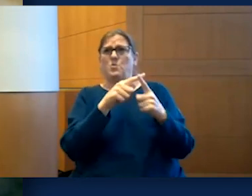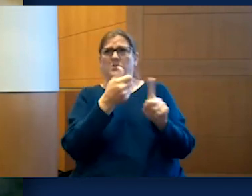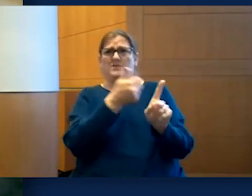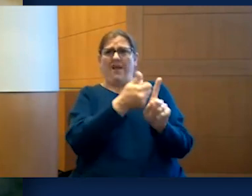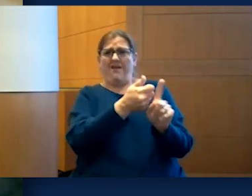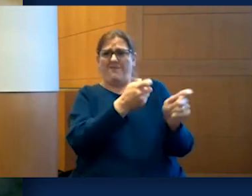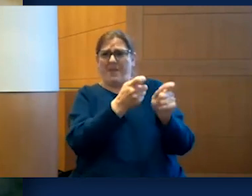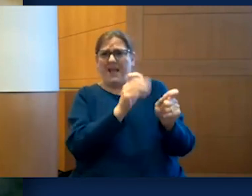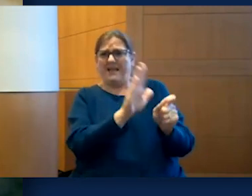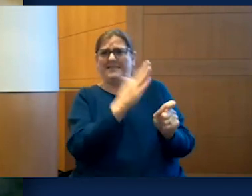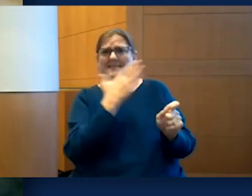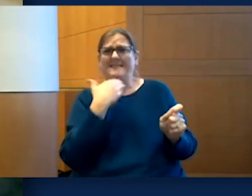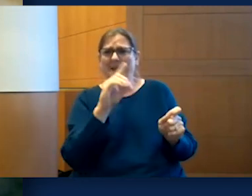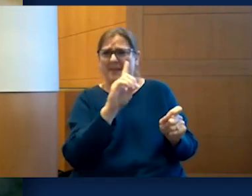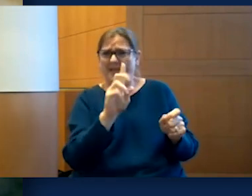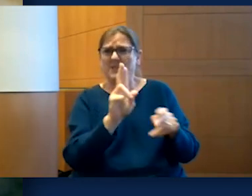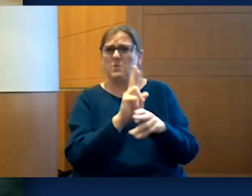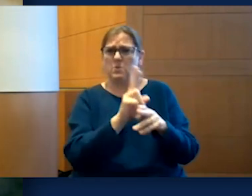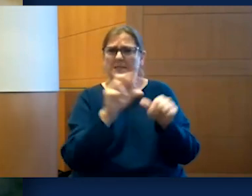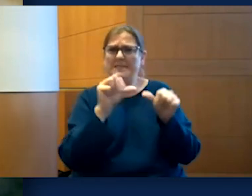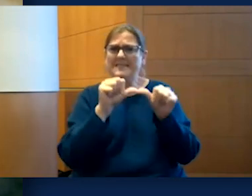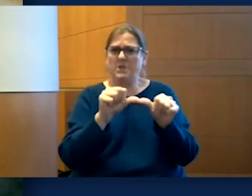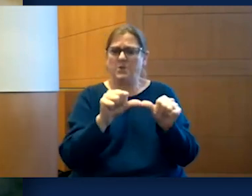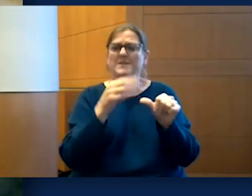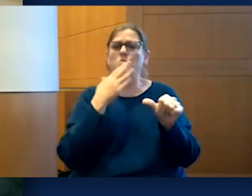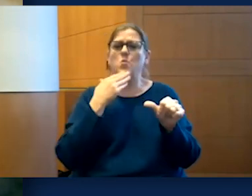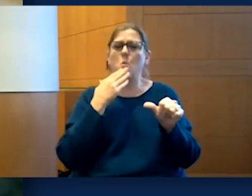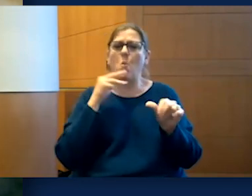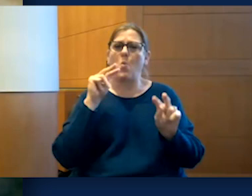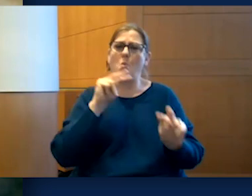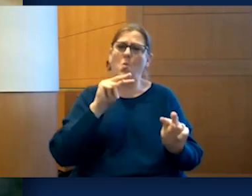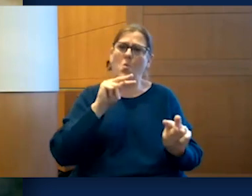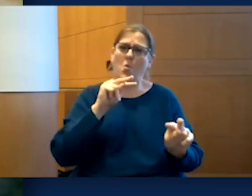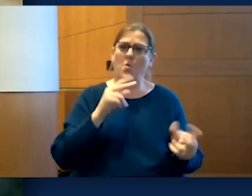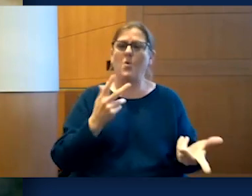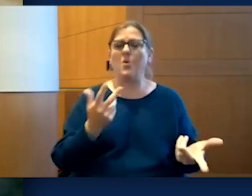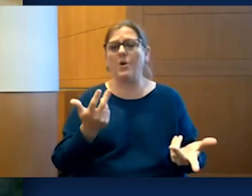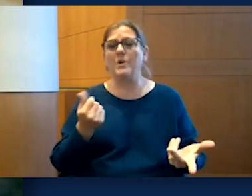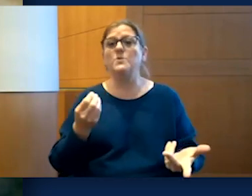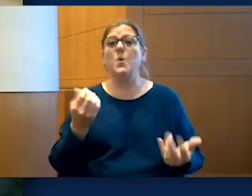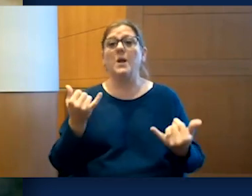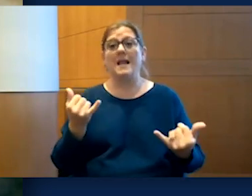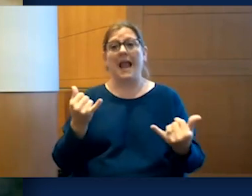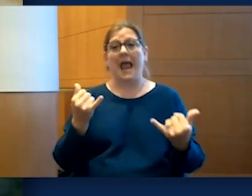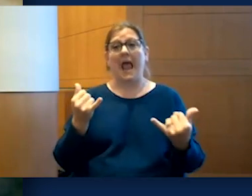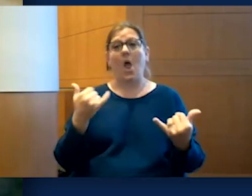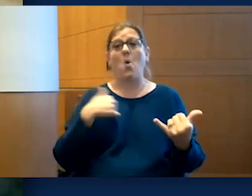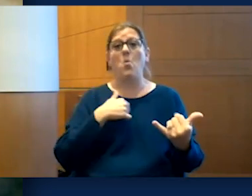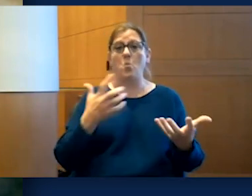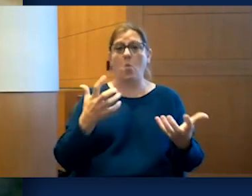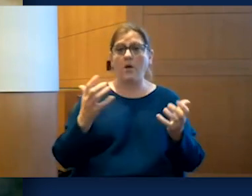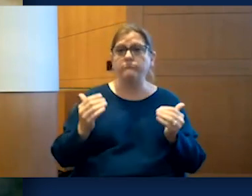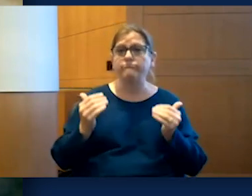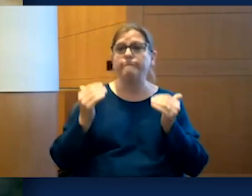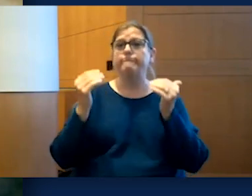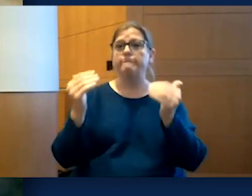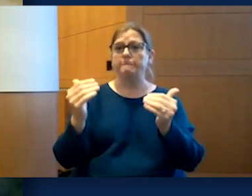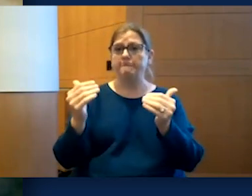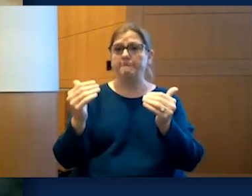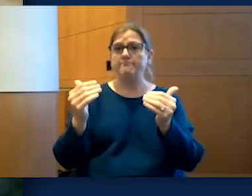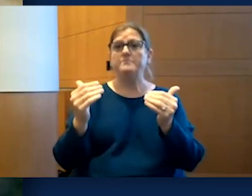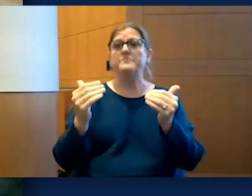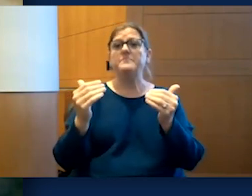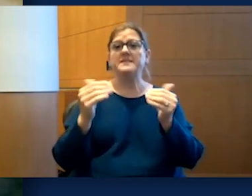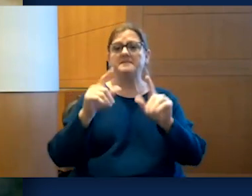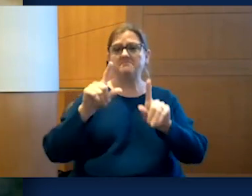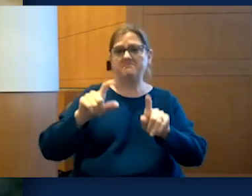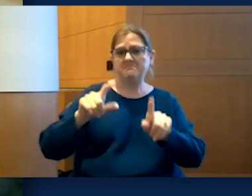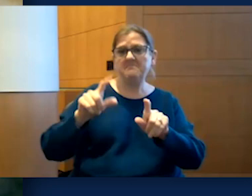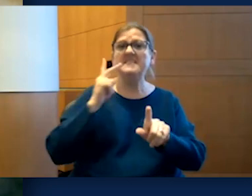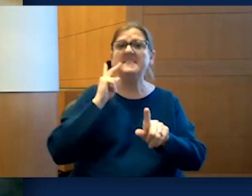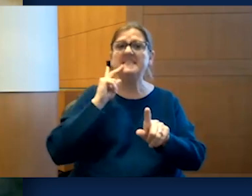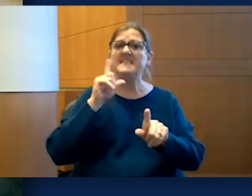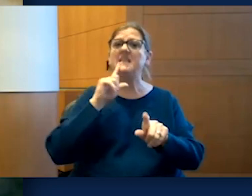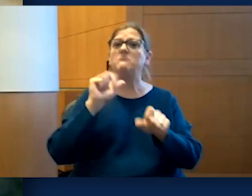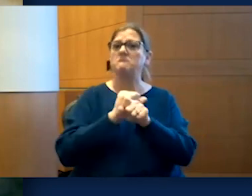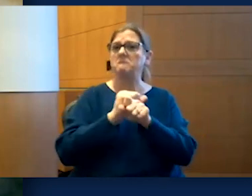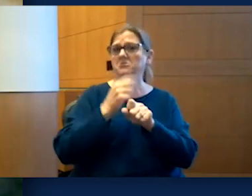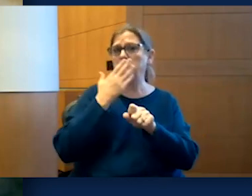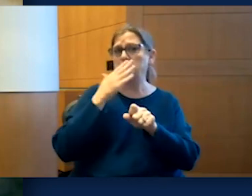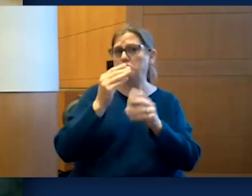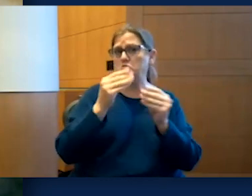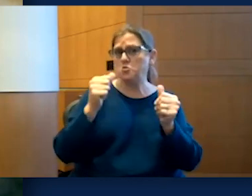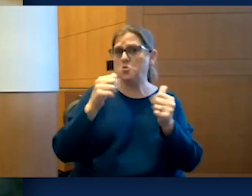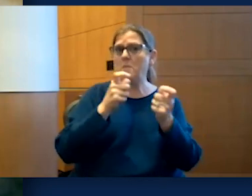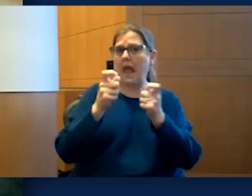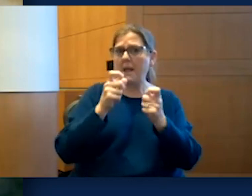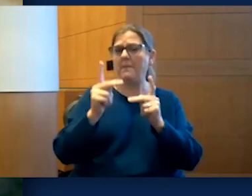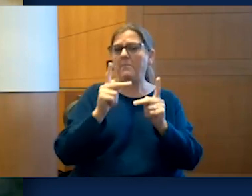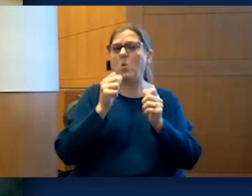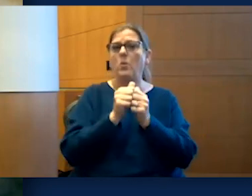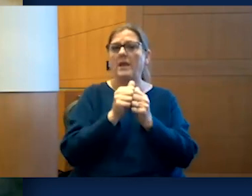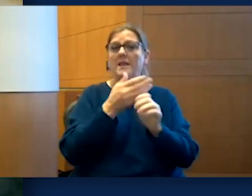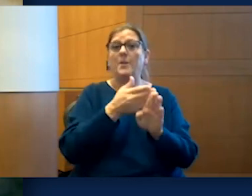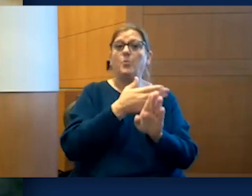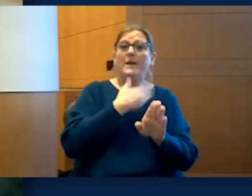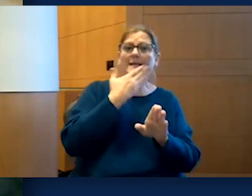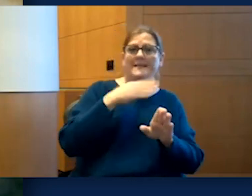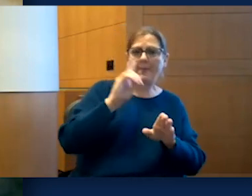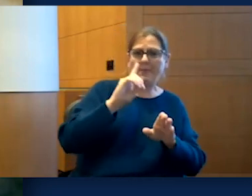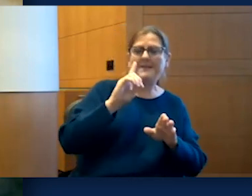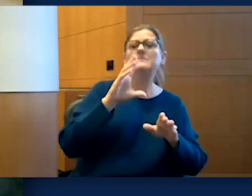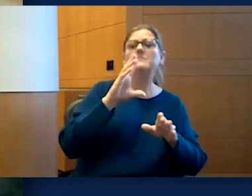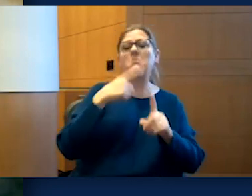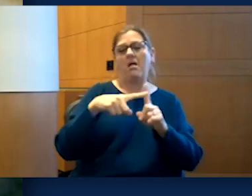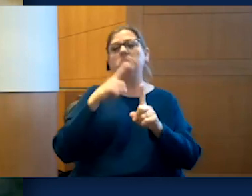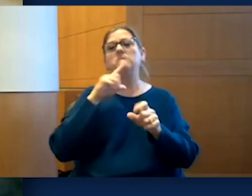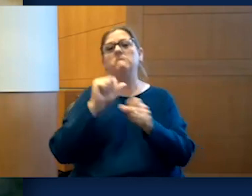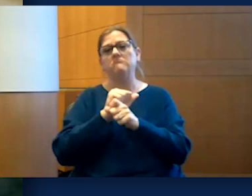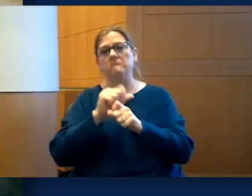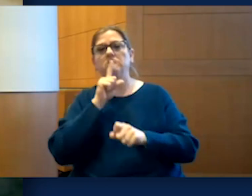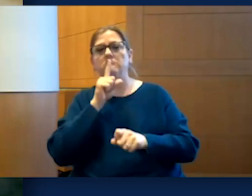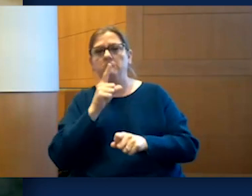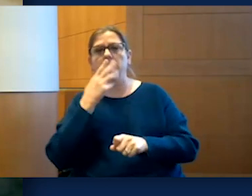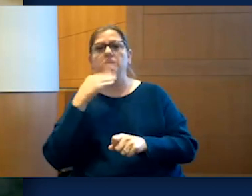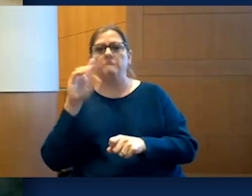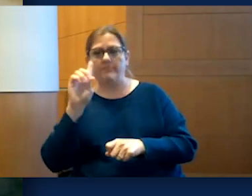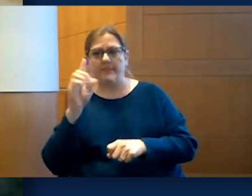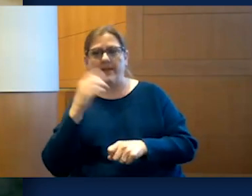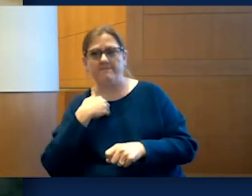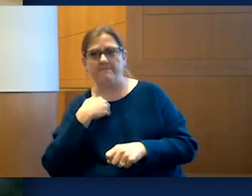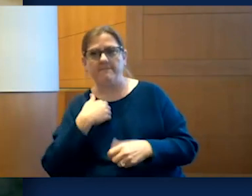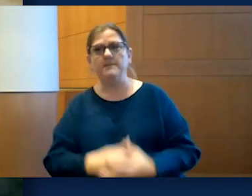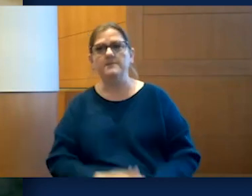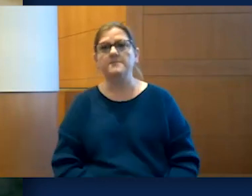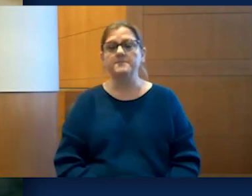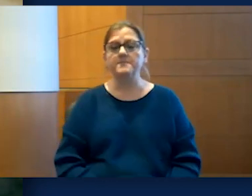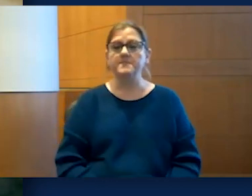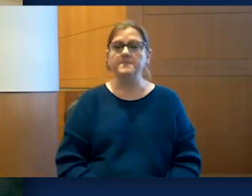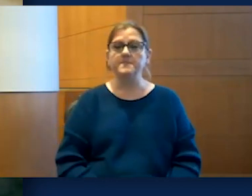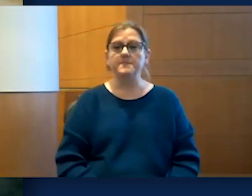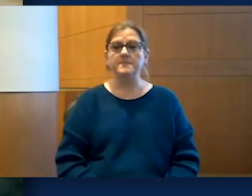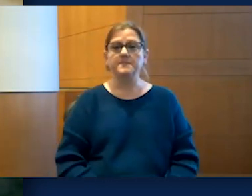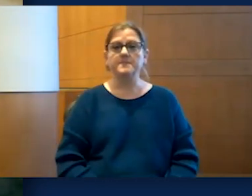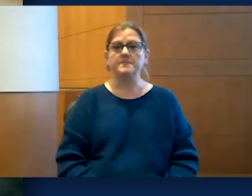So, we're now wanting to go ahead and do test to see if this is a feasible solution for people to manage prediabetes and ultimately diabetes.